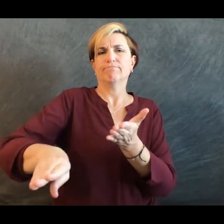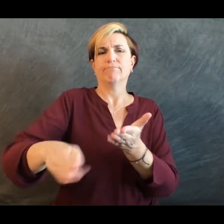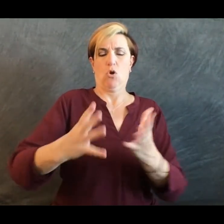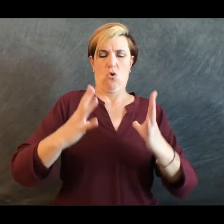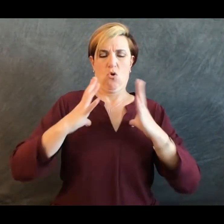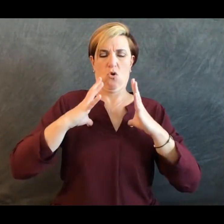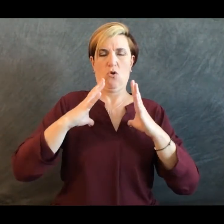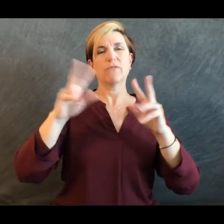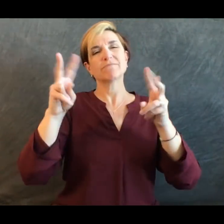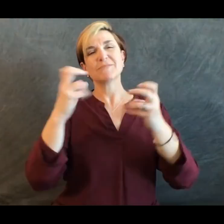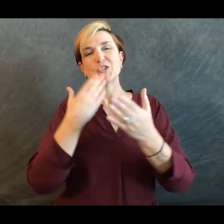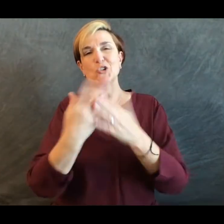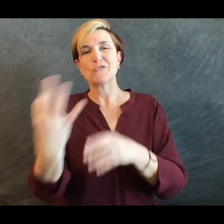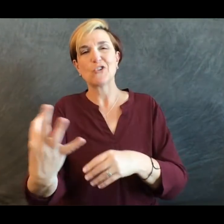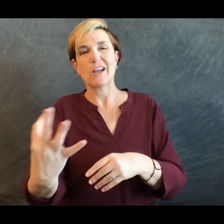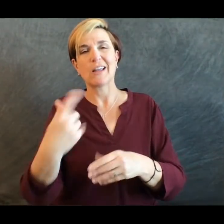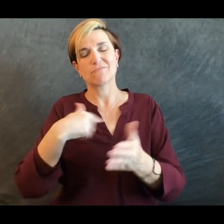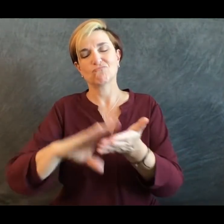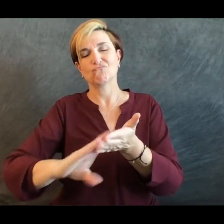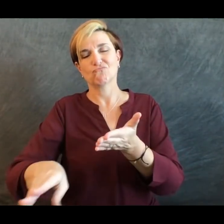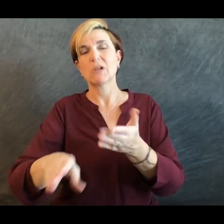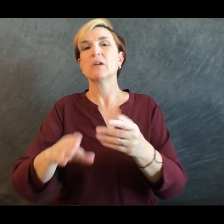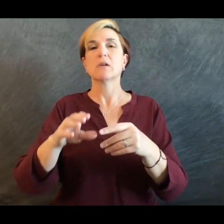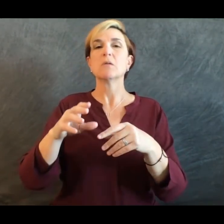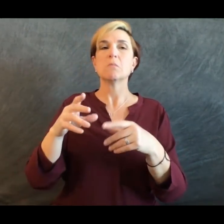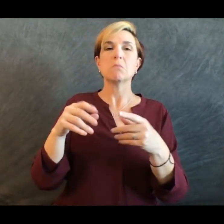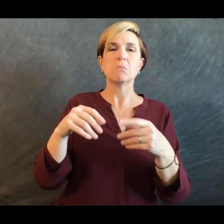will answer questions later i want to start with deborah birx